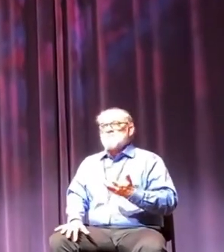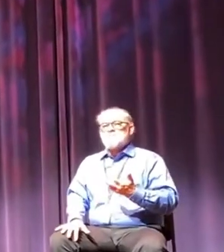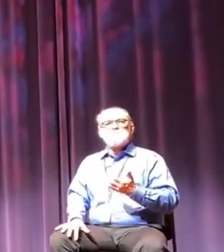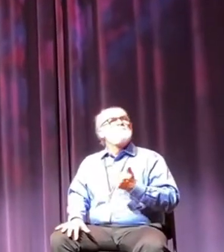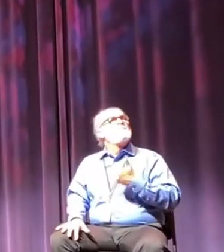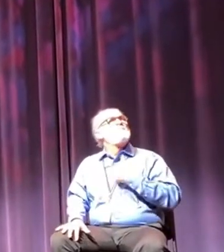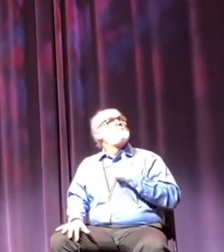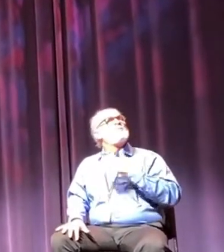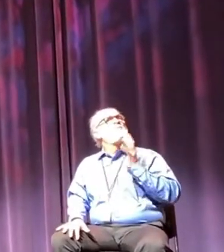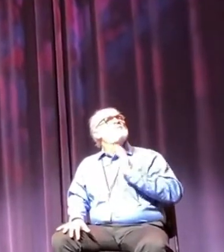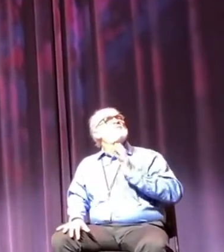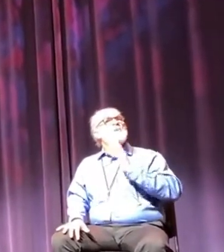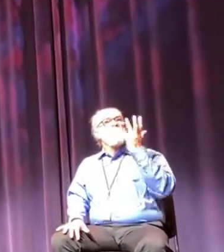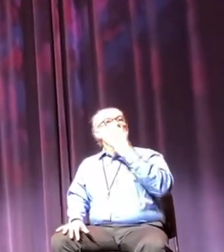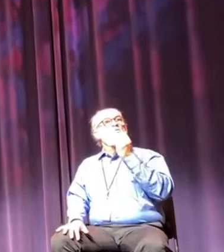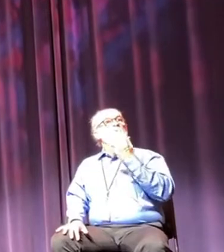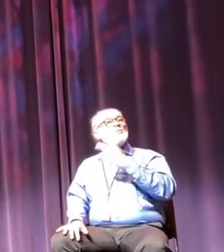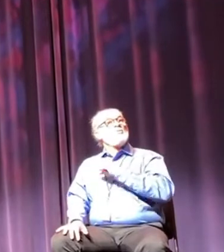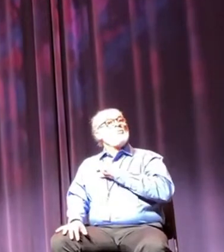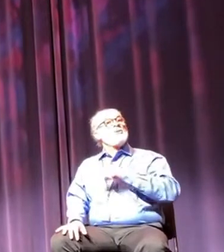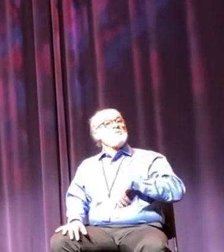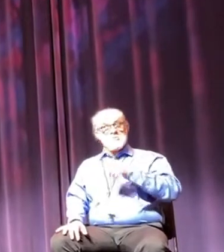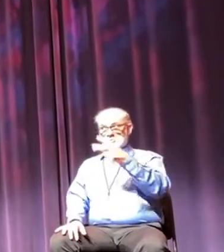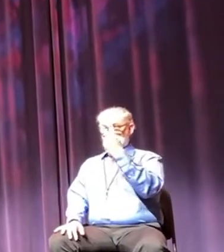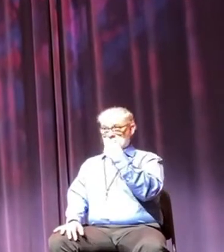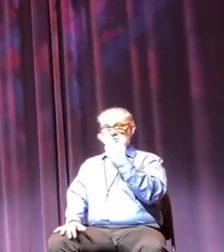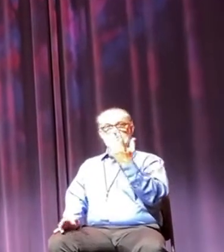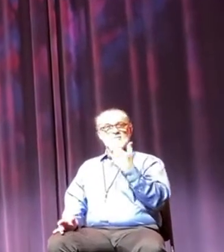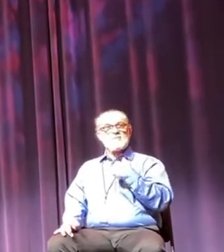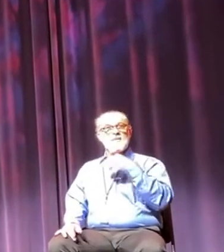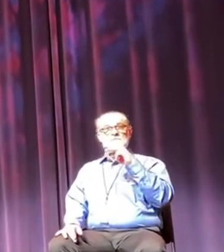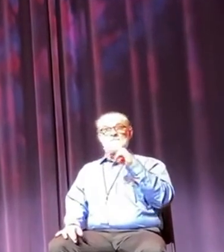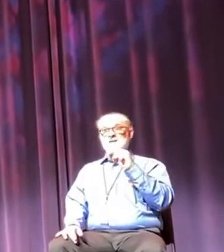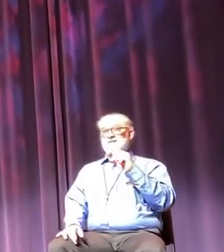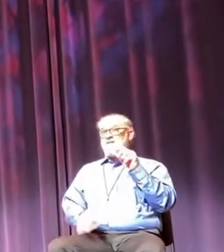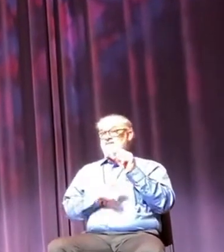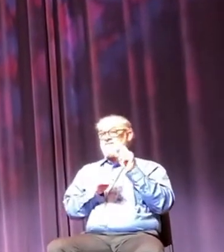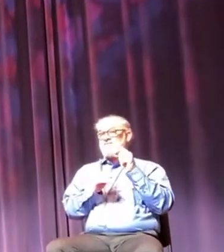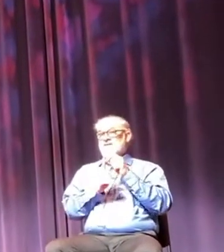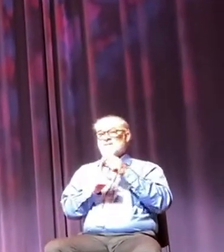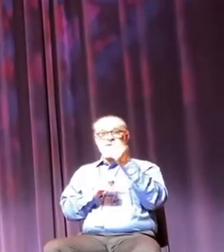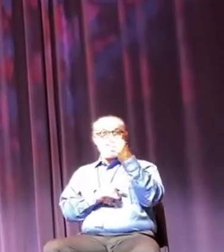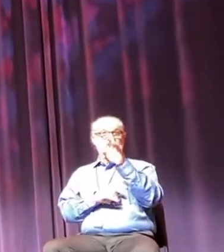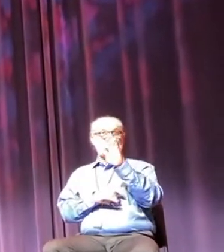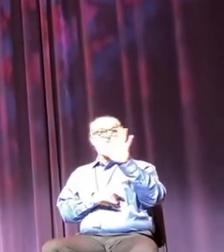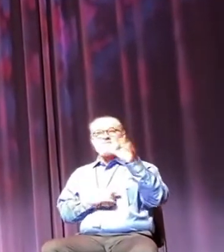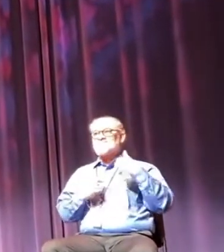I was a former beauty queen. You're looking at Little Miss Philippines, 1995.